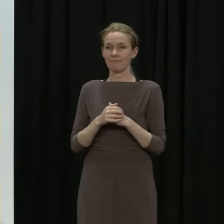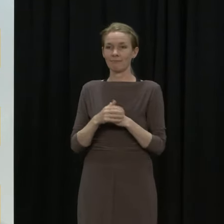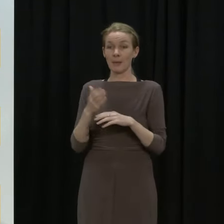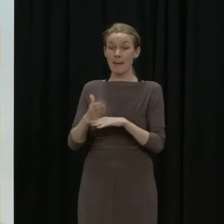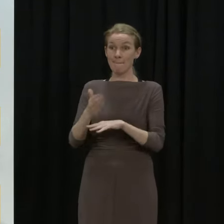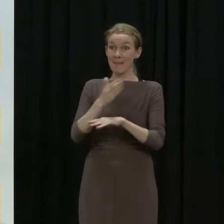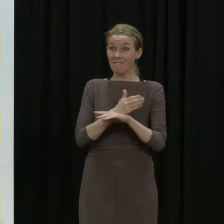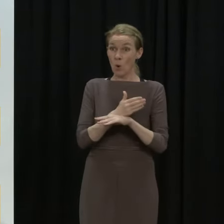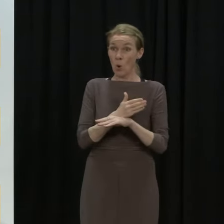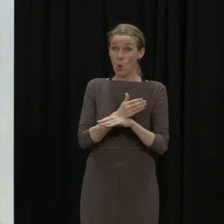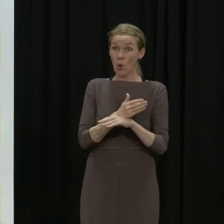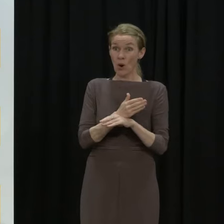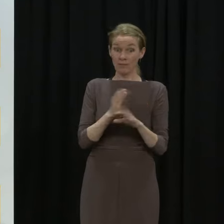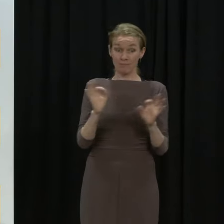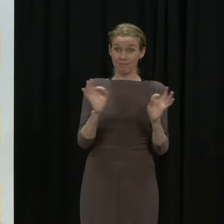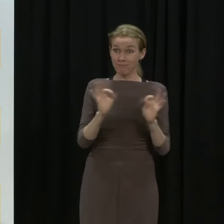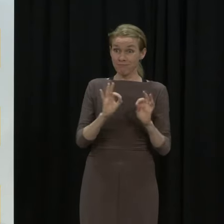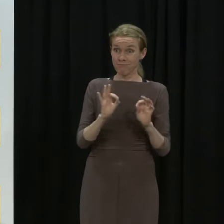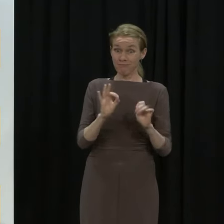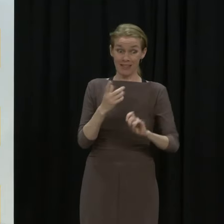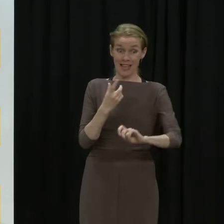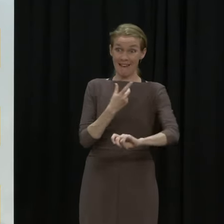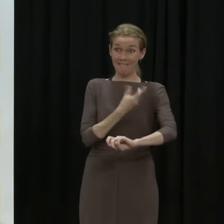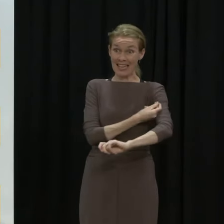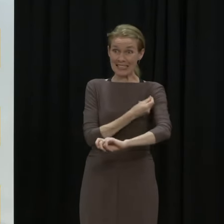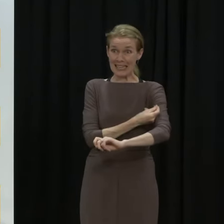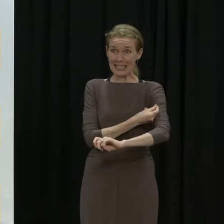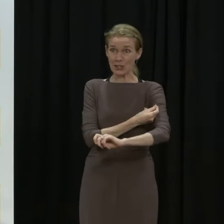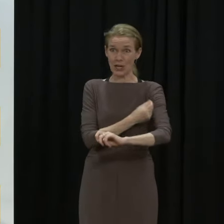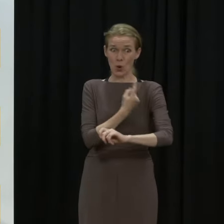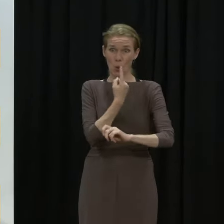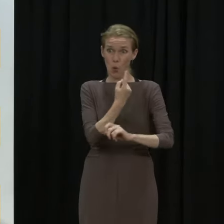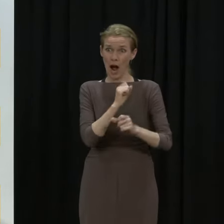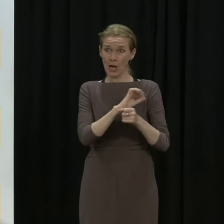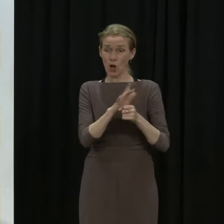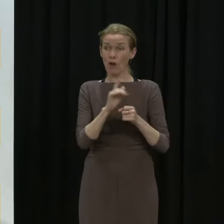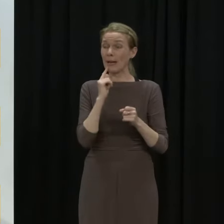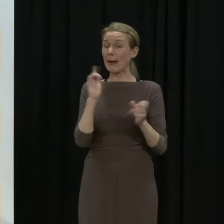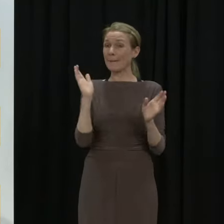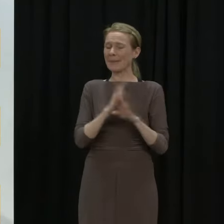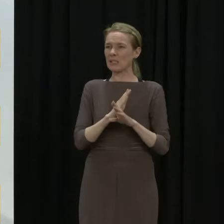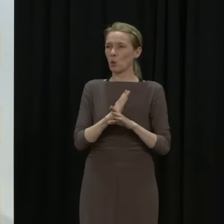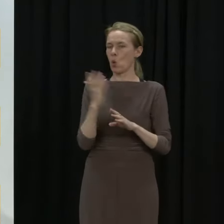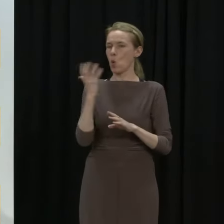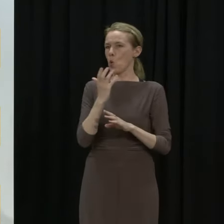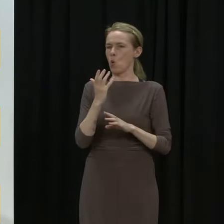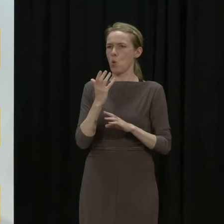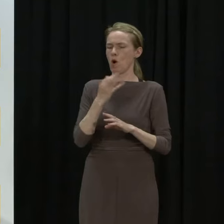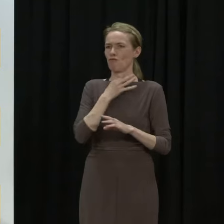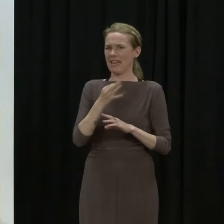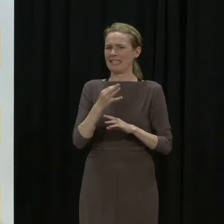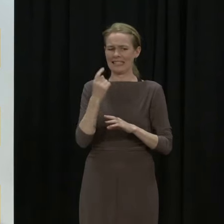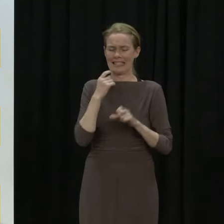shifting into a different environment with a highly vaccinated population. That means we have new opportunities will stop the